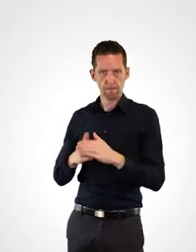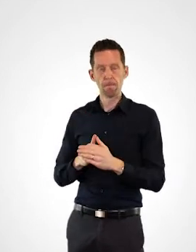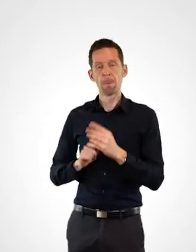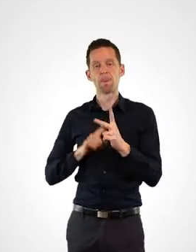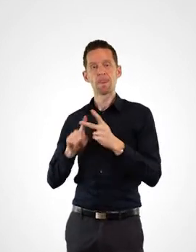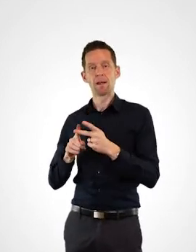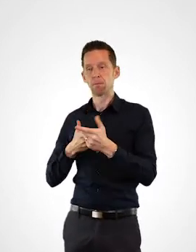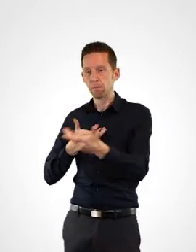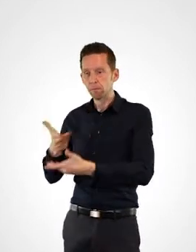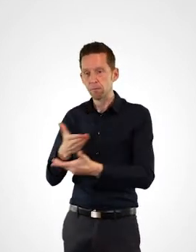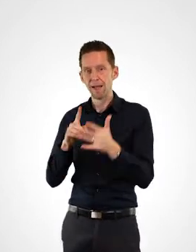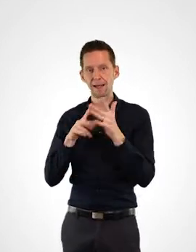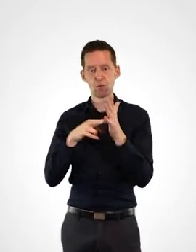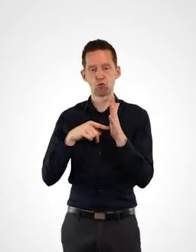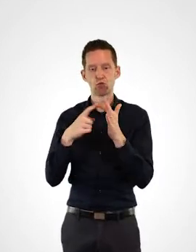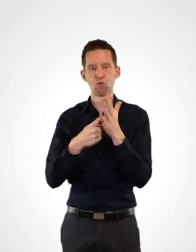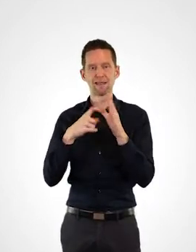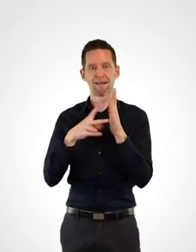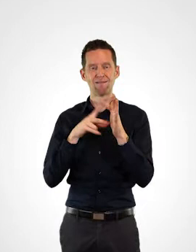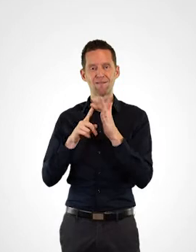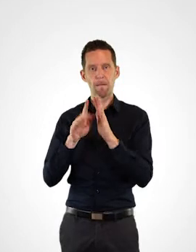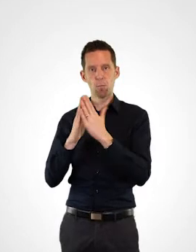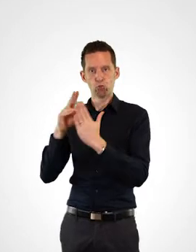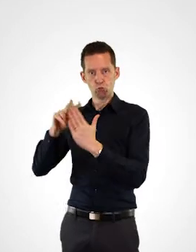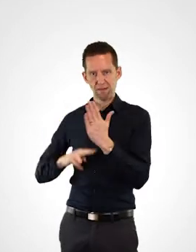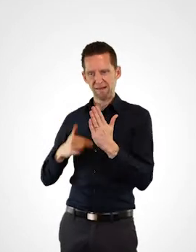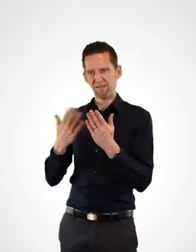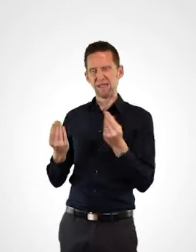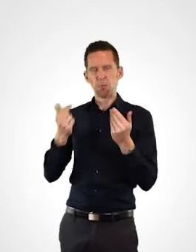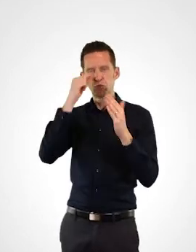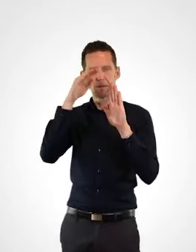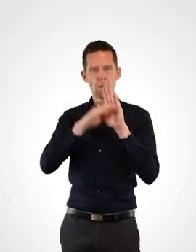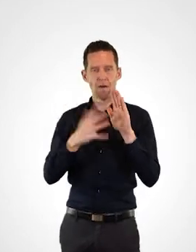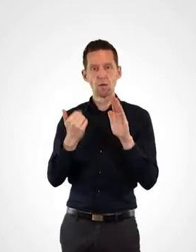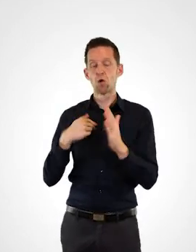Then we move into interactive book reading and we have some principles for that.